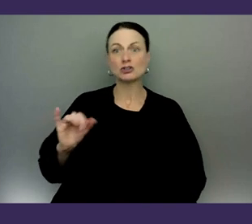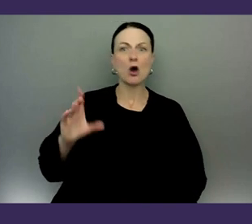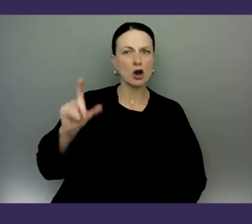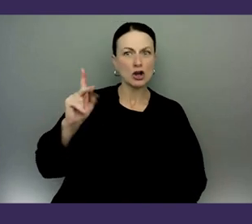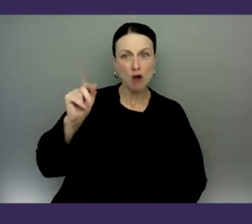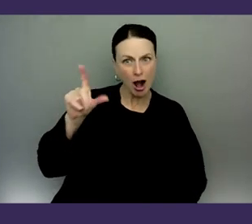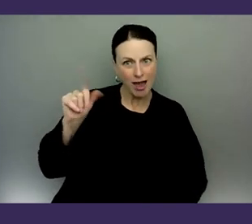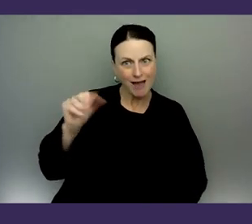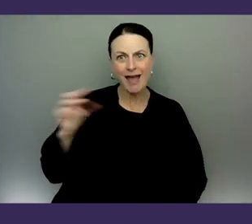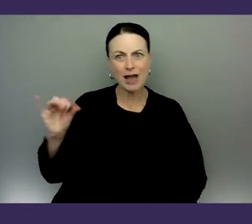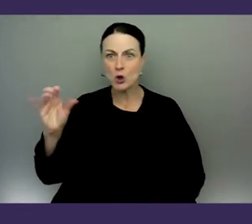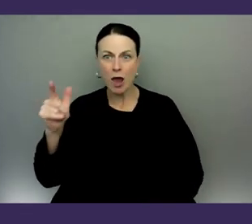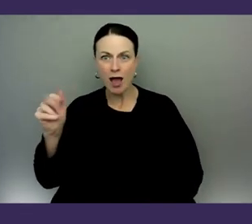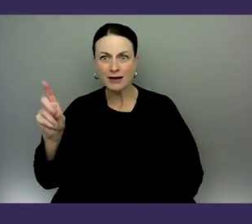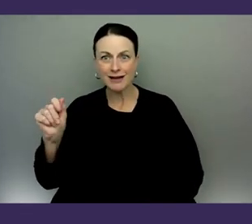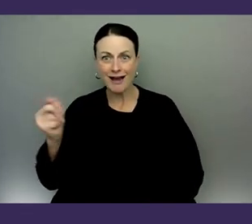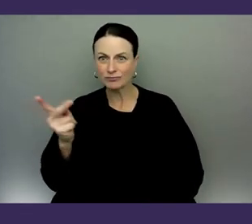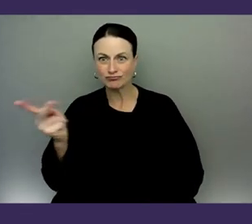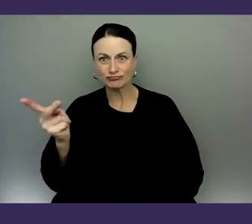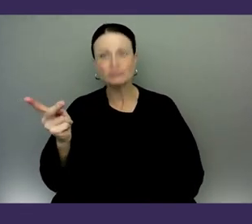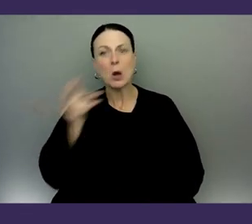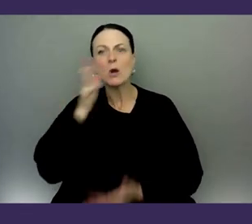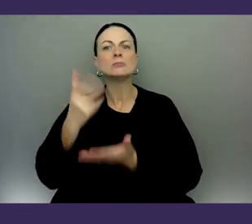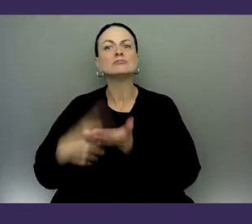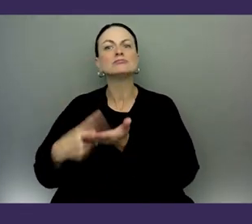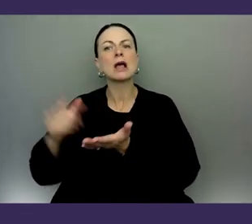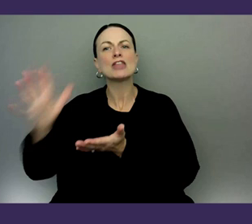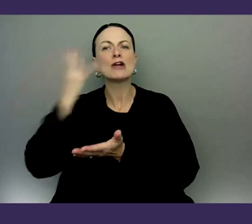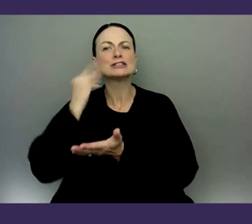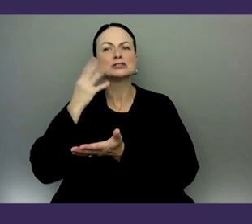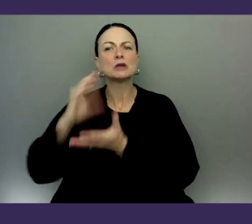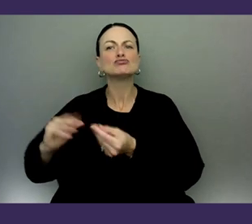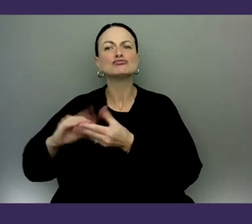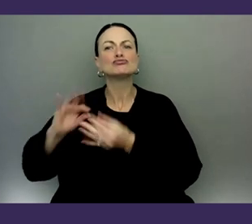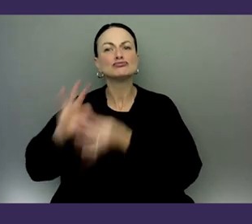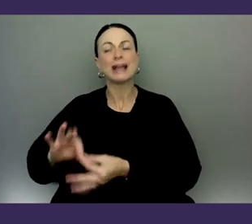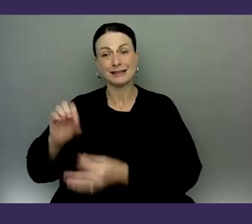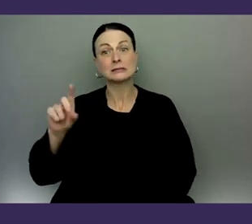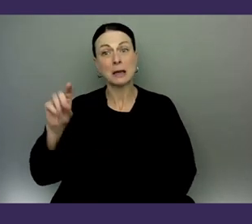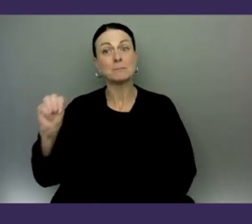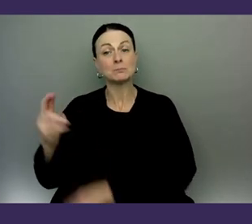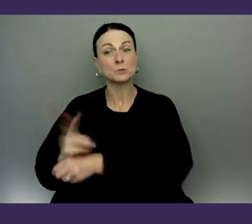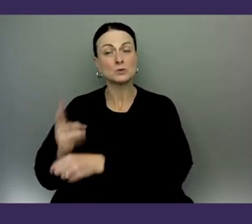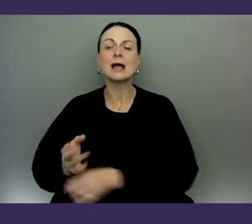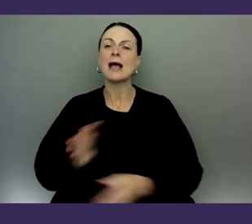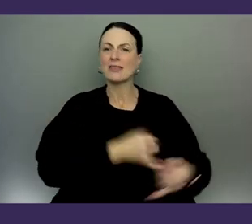about their experience using supported decision-making. And lastly, we'll have time for some questions